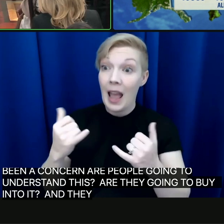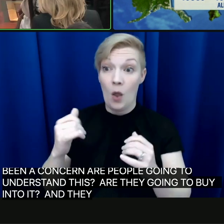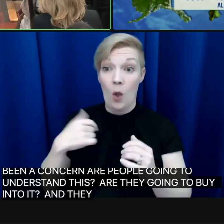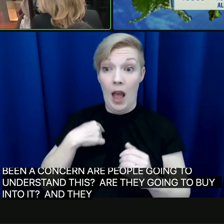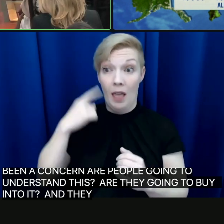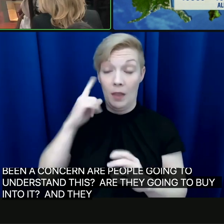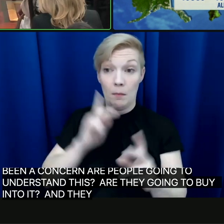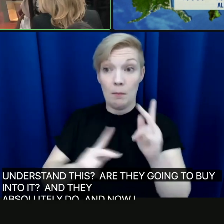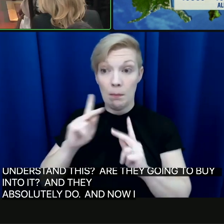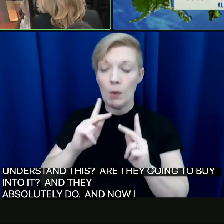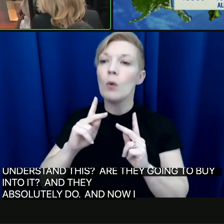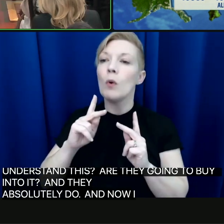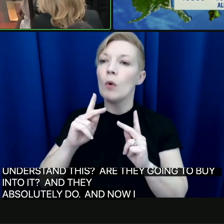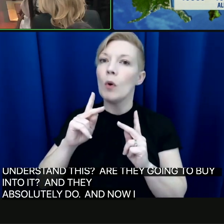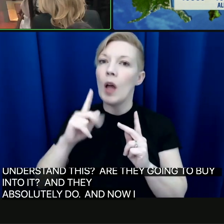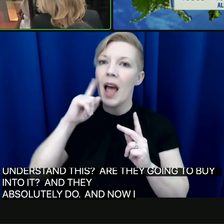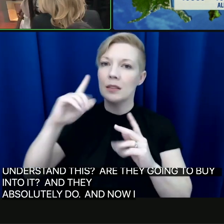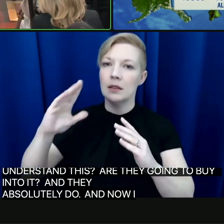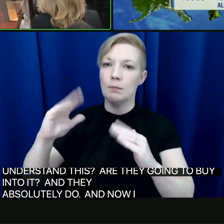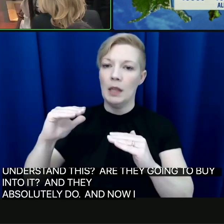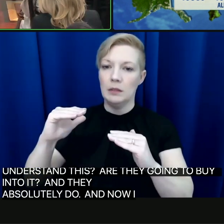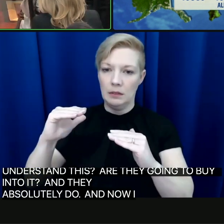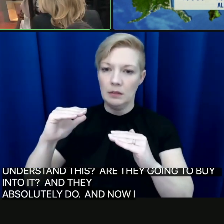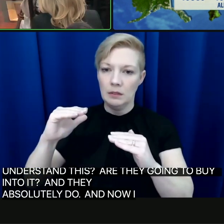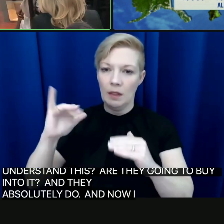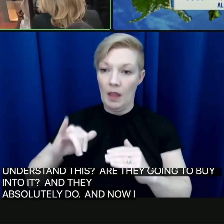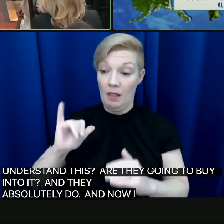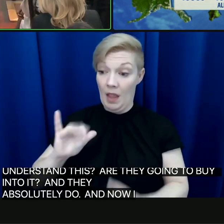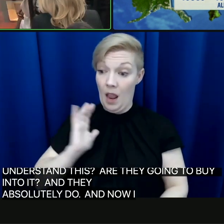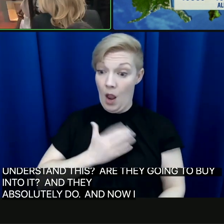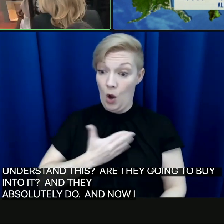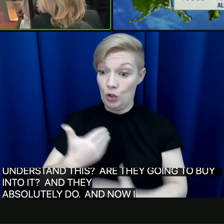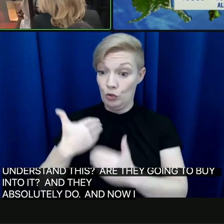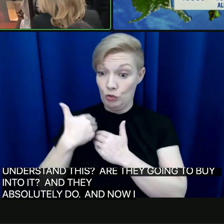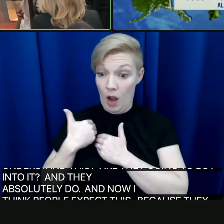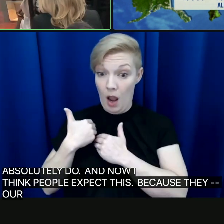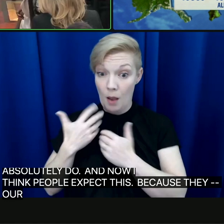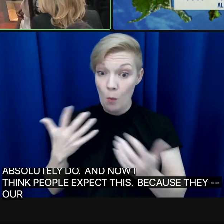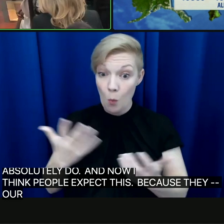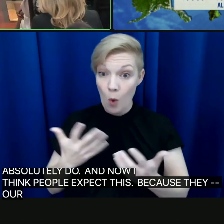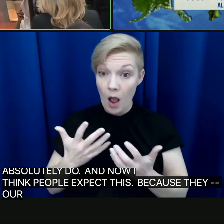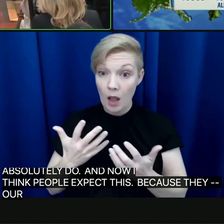because they you know, our job is not to create connections